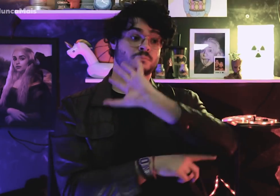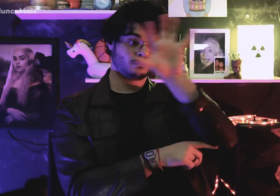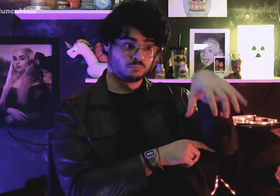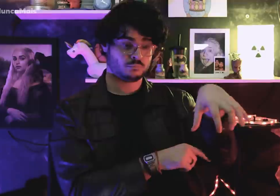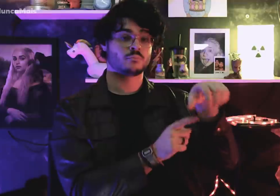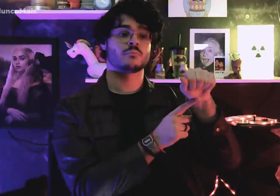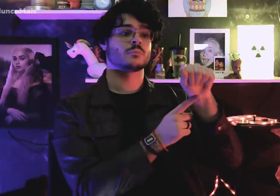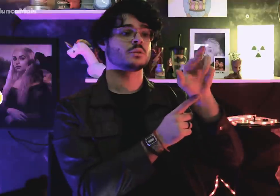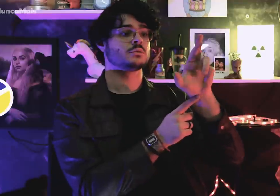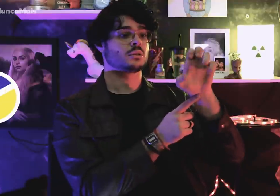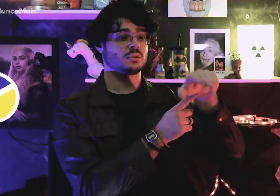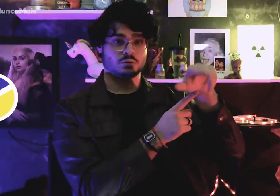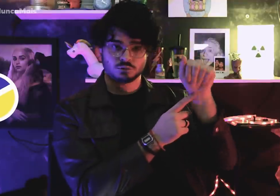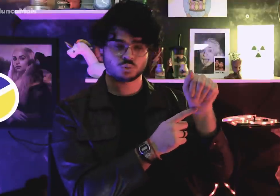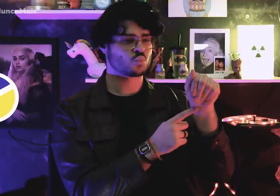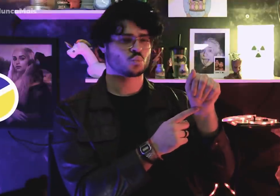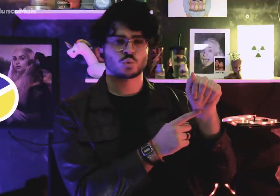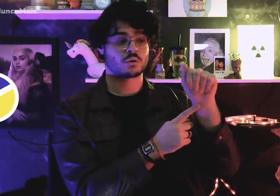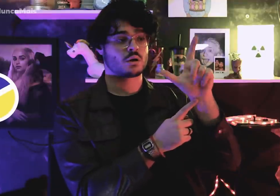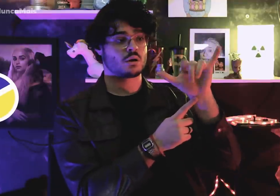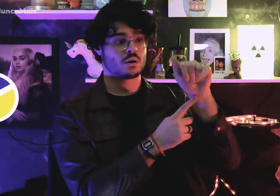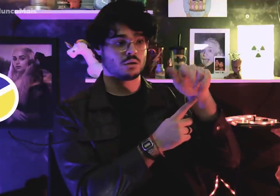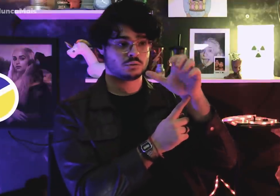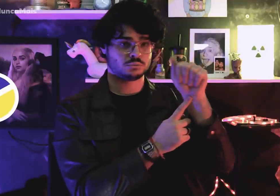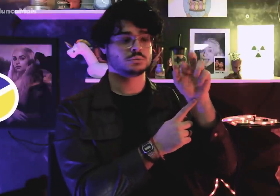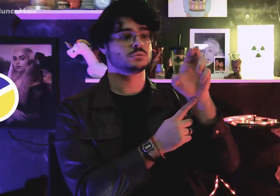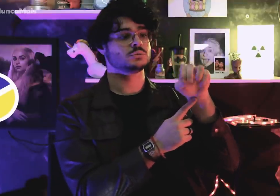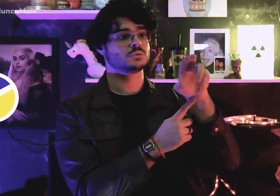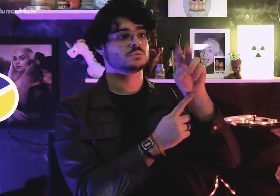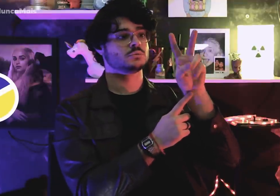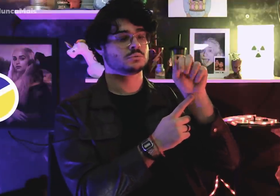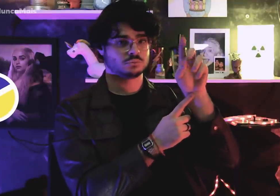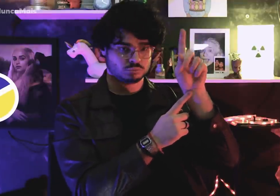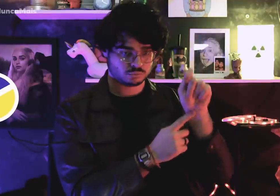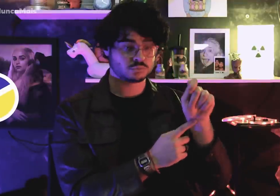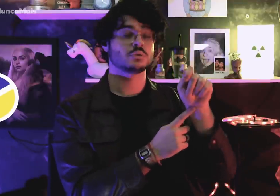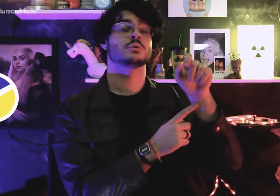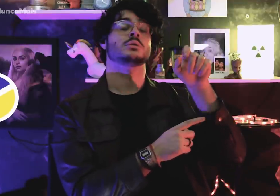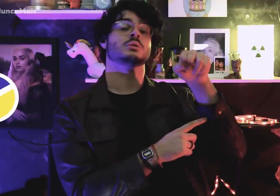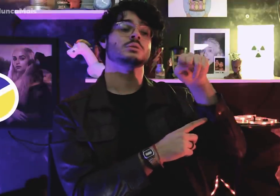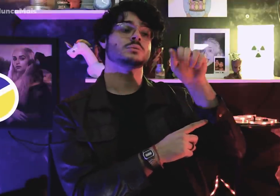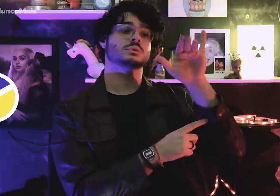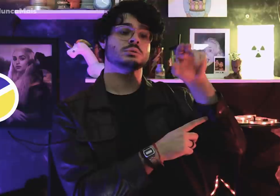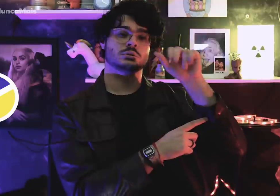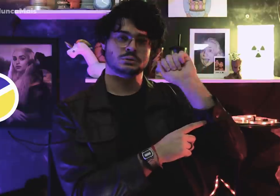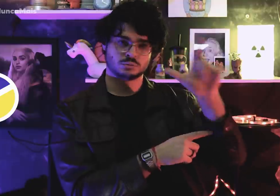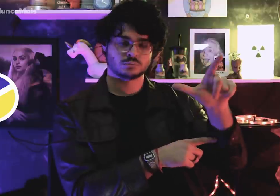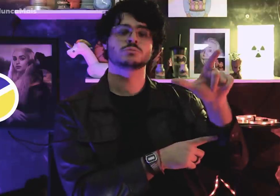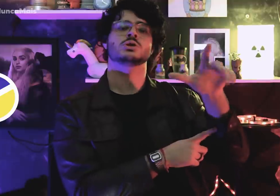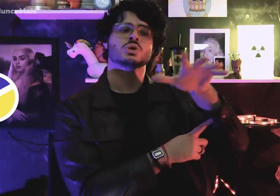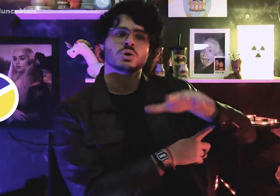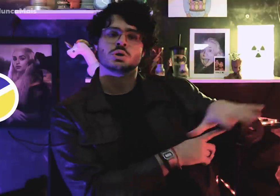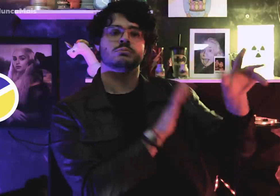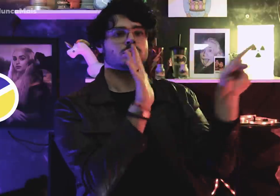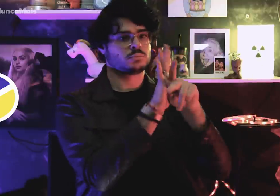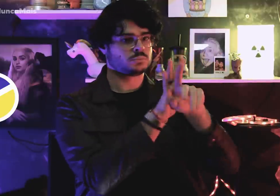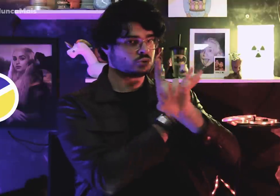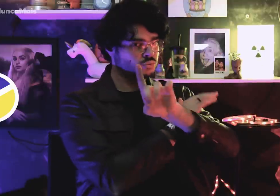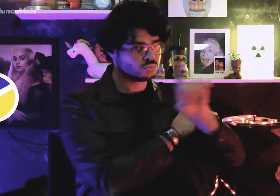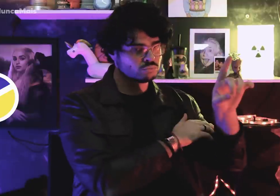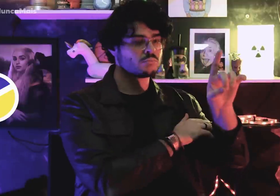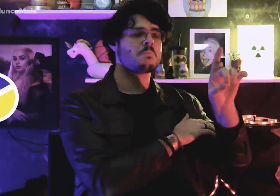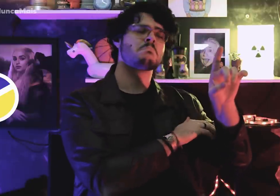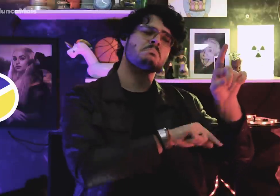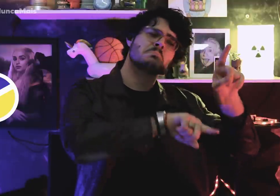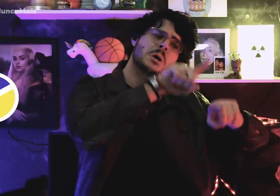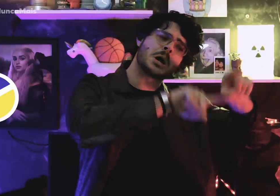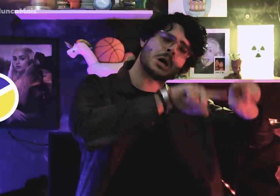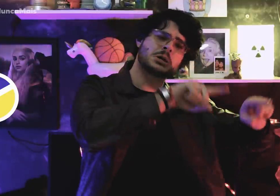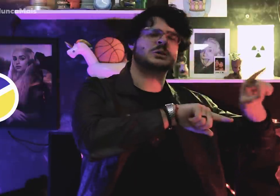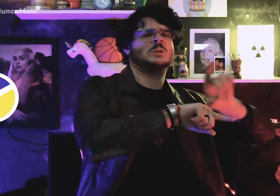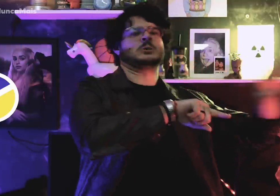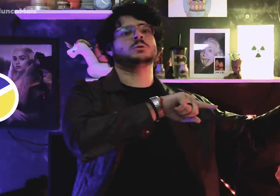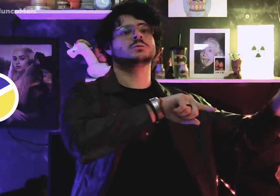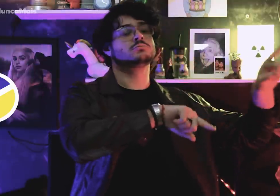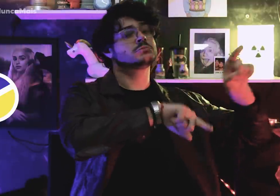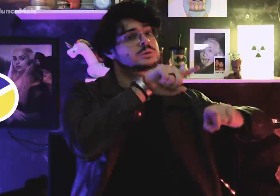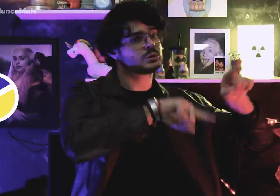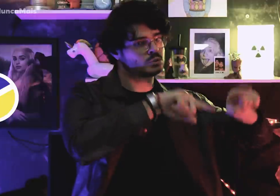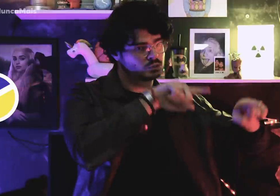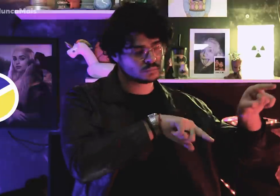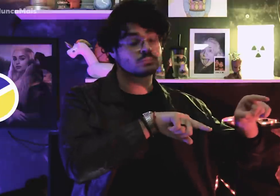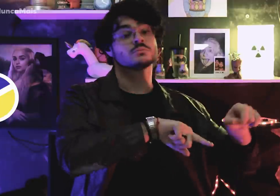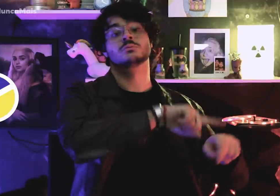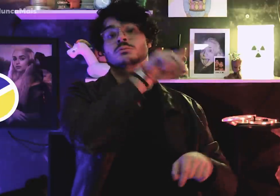The National Renovating Alliance (ARENA), from right to far right and the